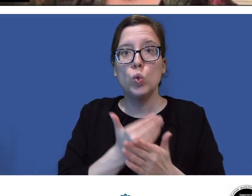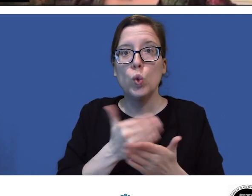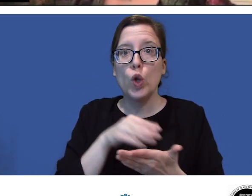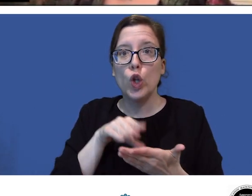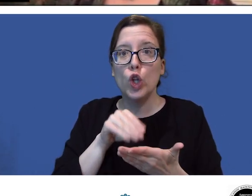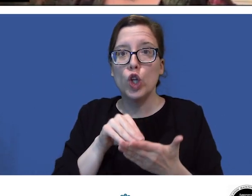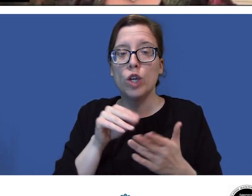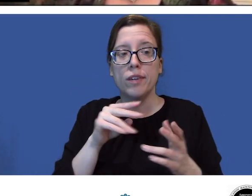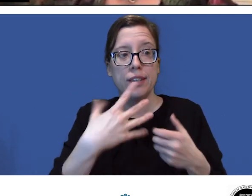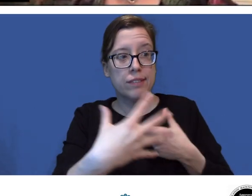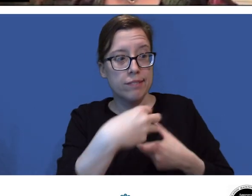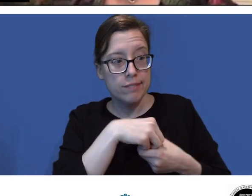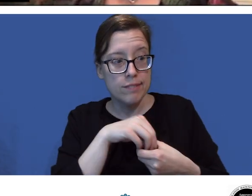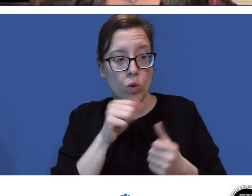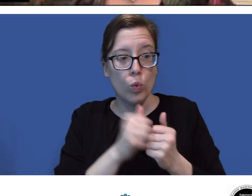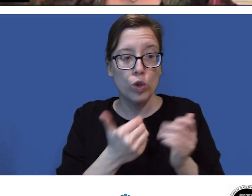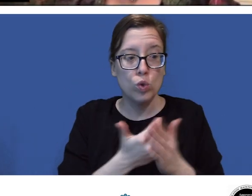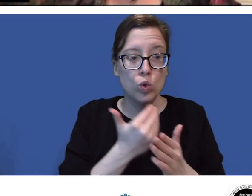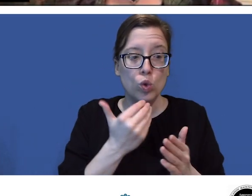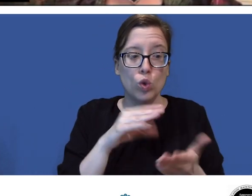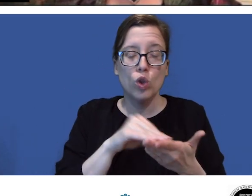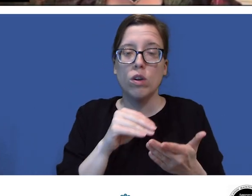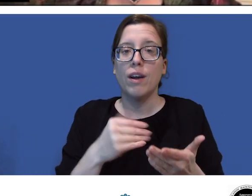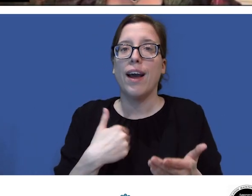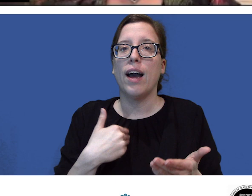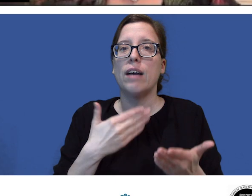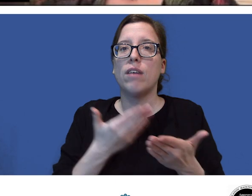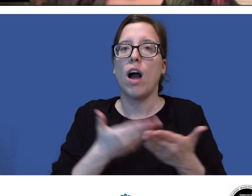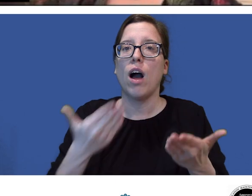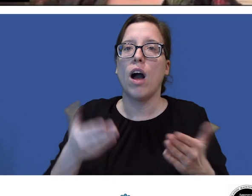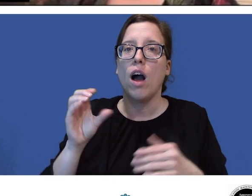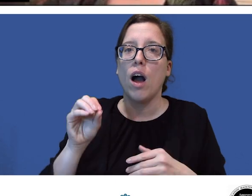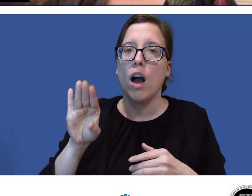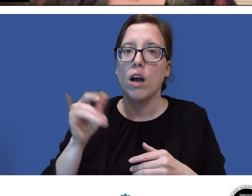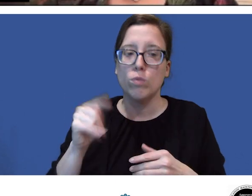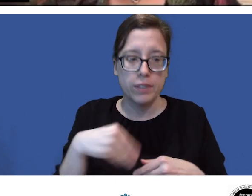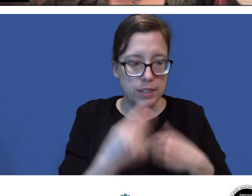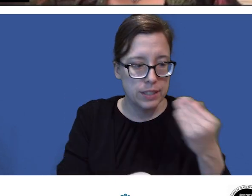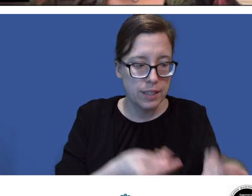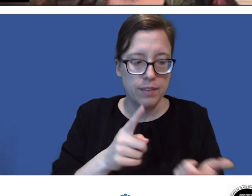when you're doing new learning, you're engaging in new learning, support that with objects.